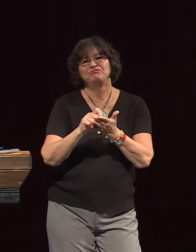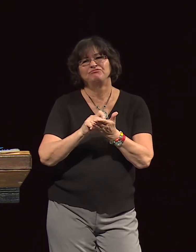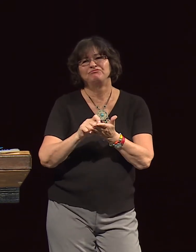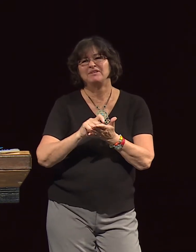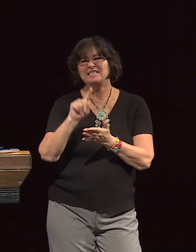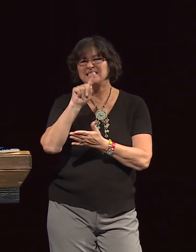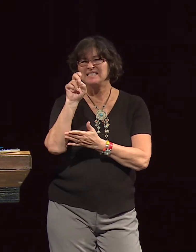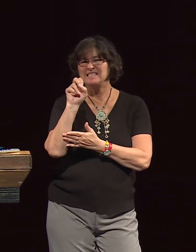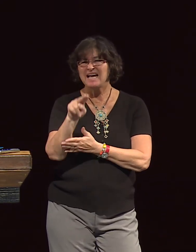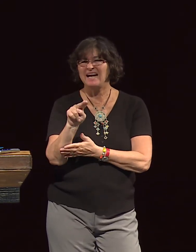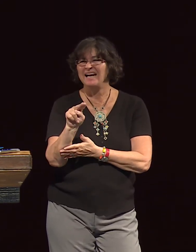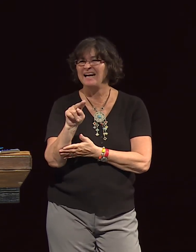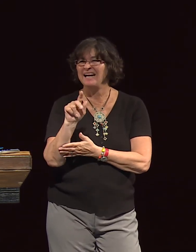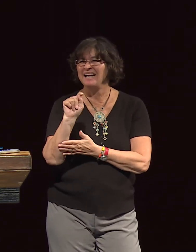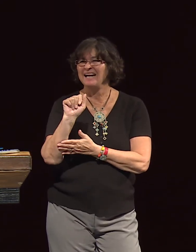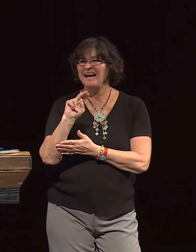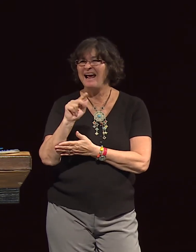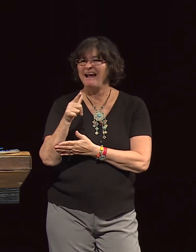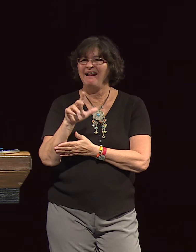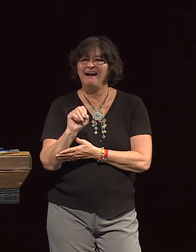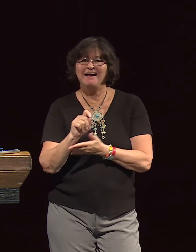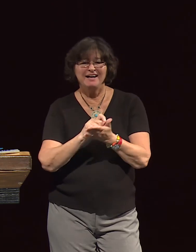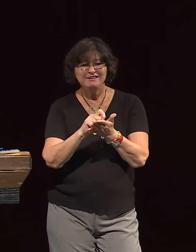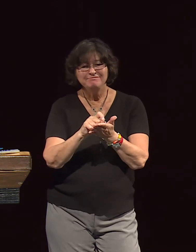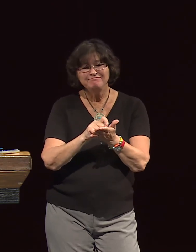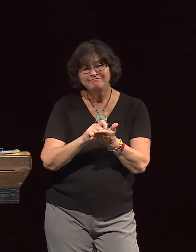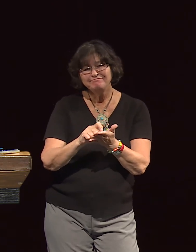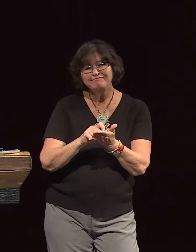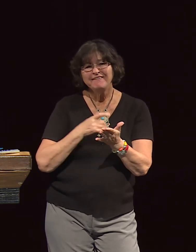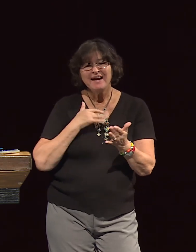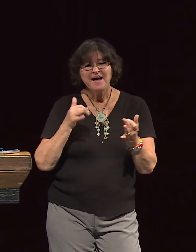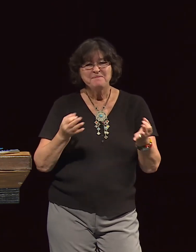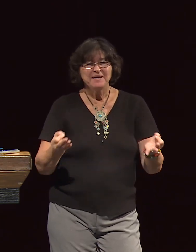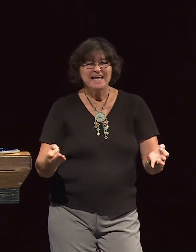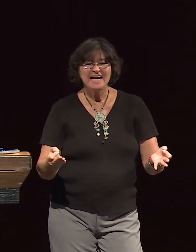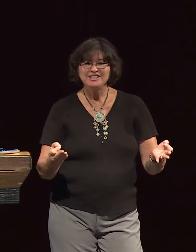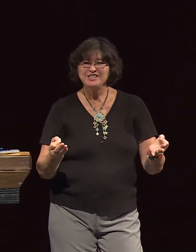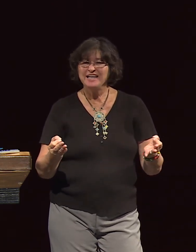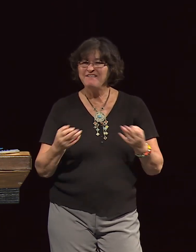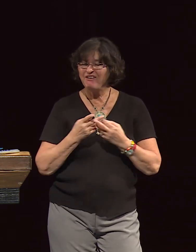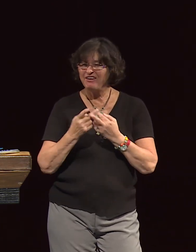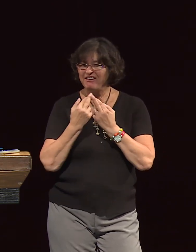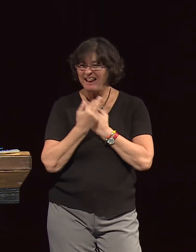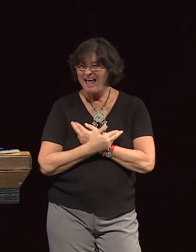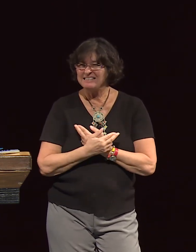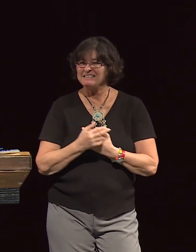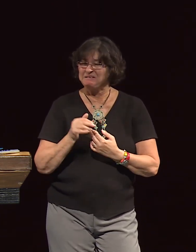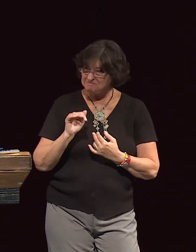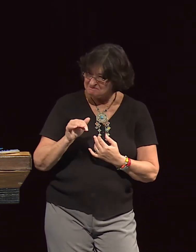to do some Zentangle, do some coloring for meditation. It's really relaxing.